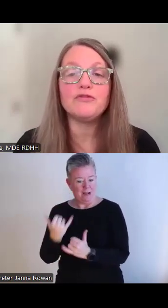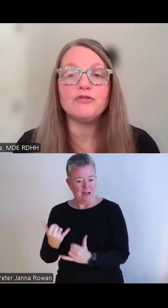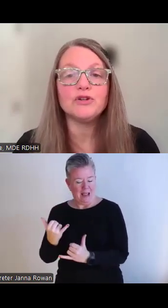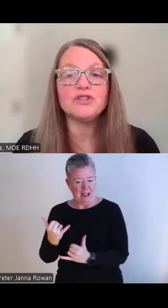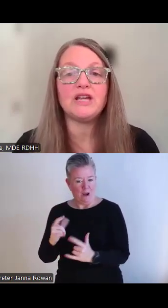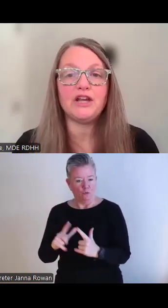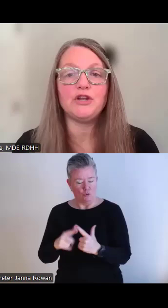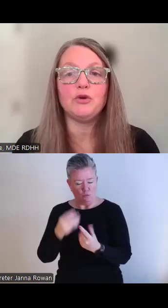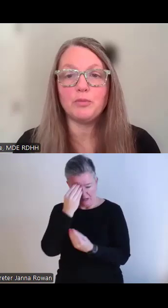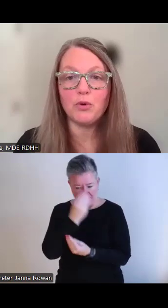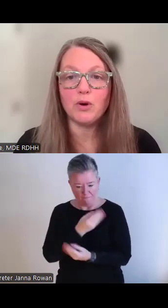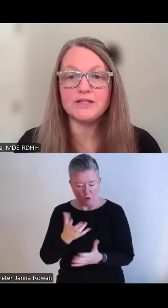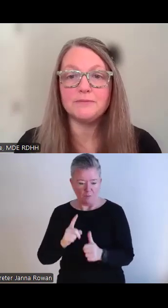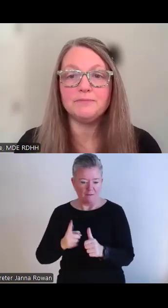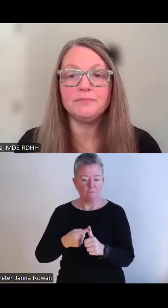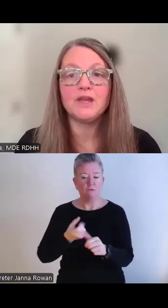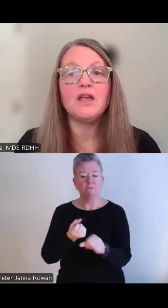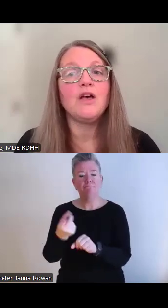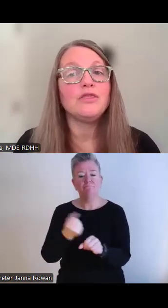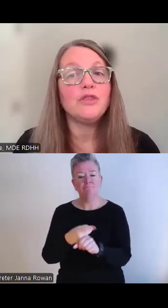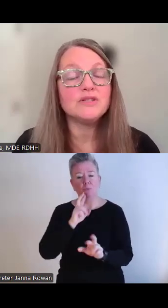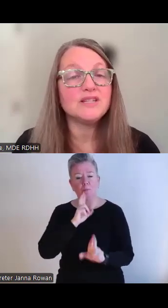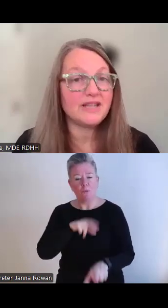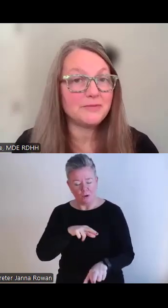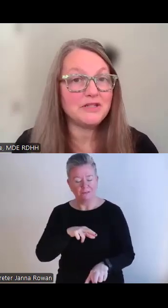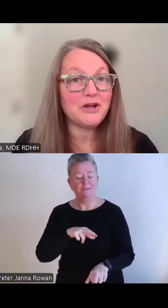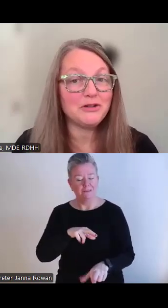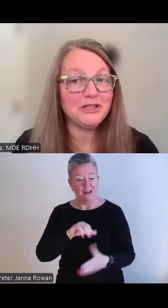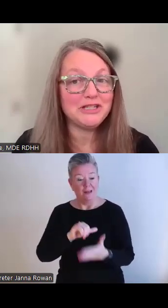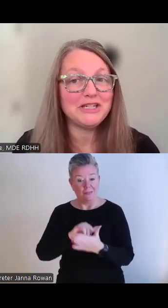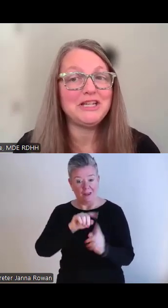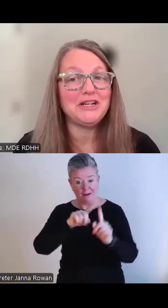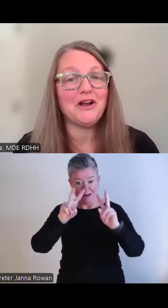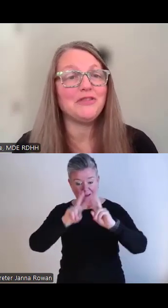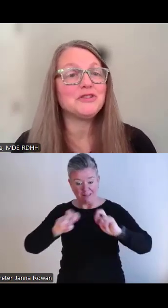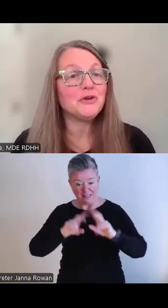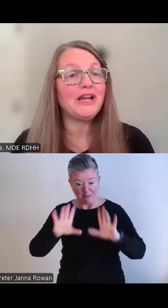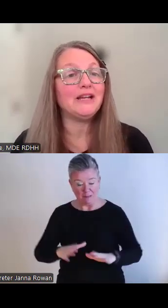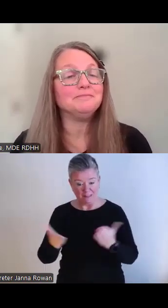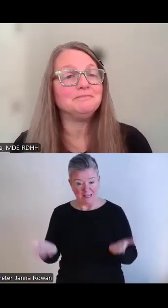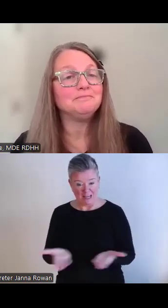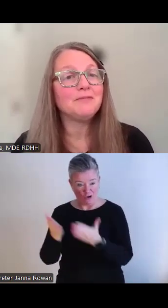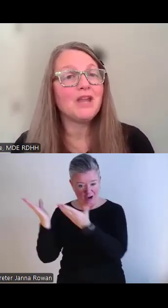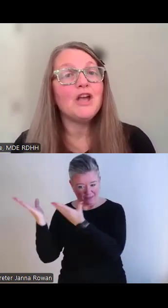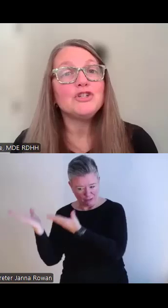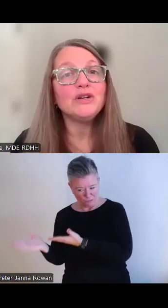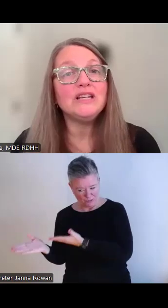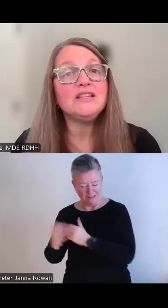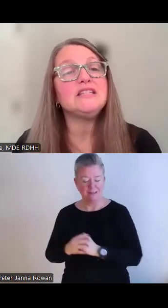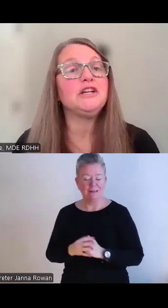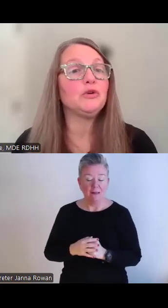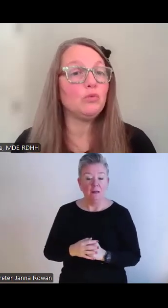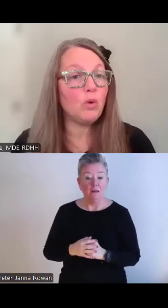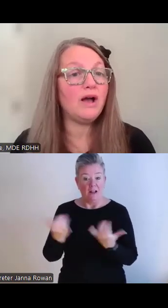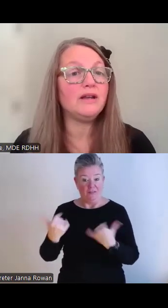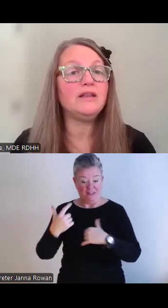the first annual report. Those assessments are listed here on the screen. During this year one,